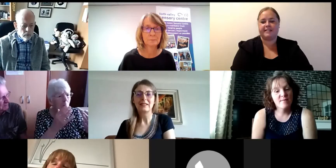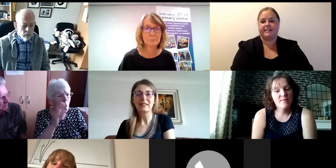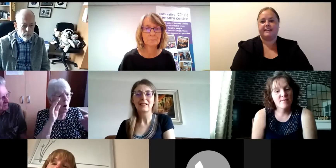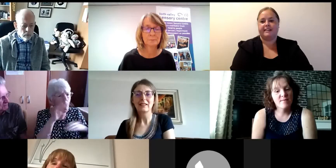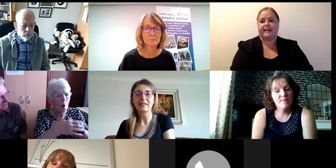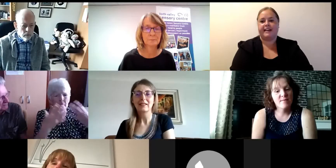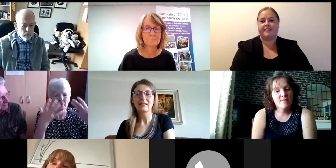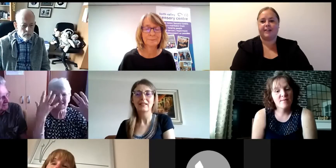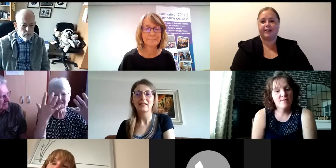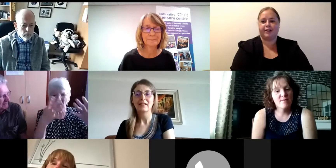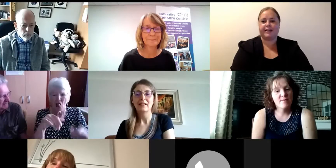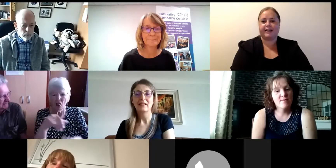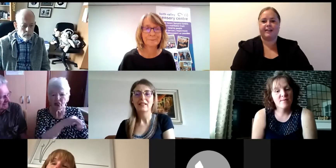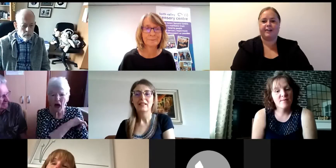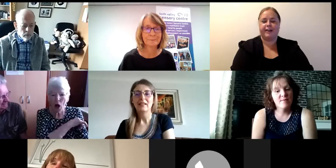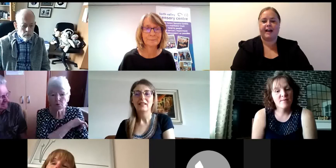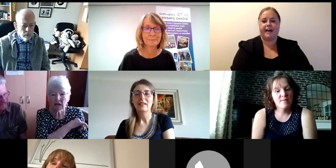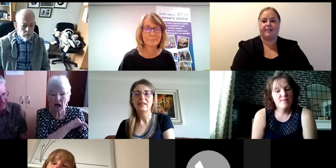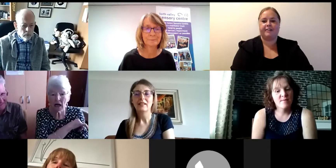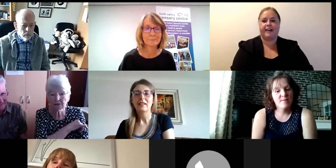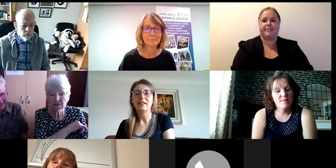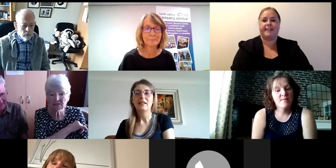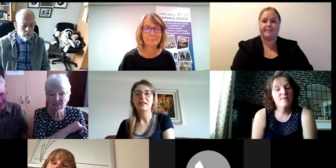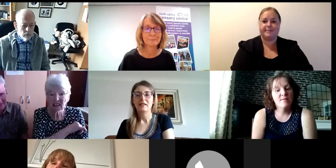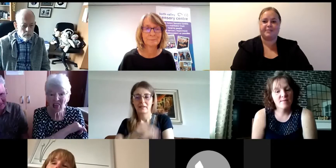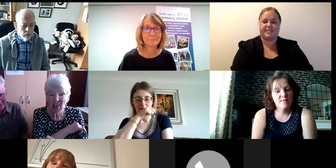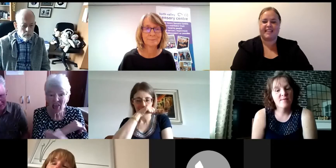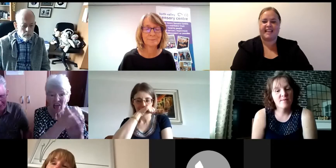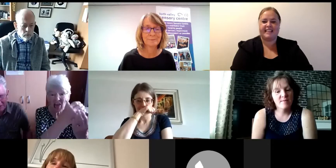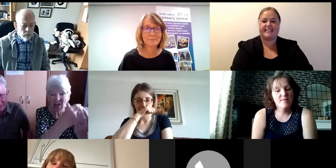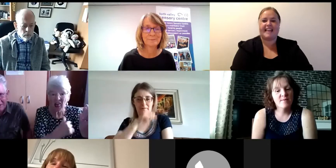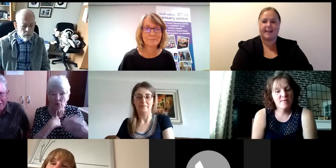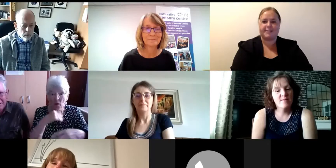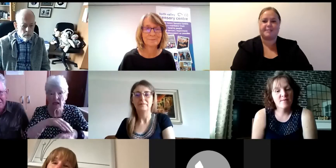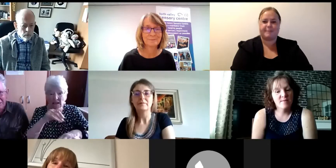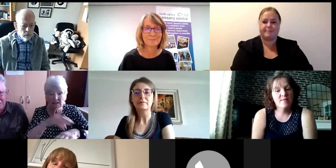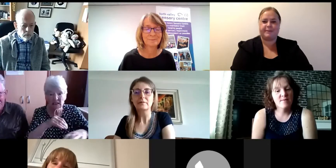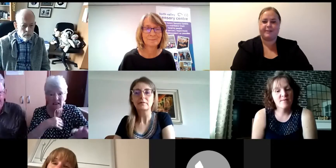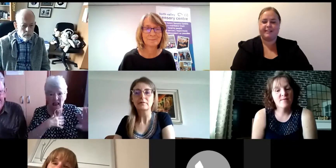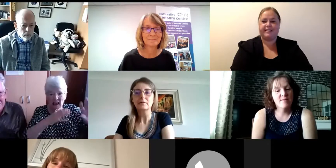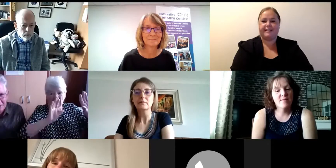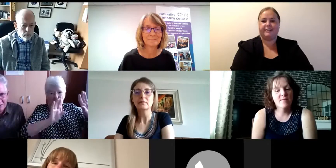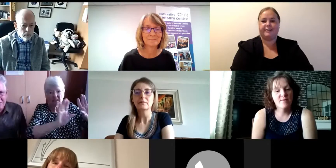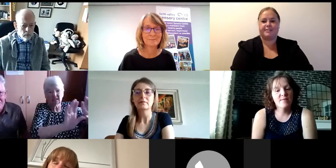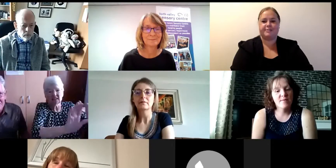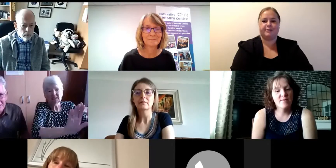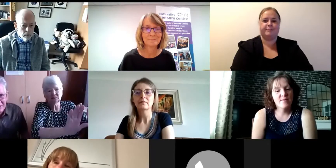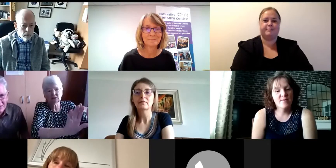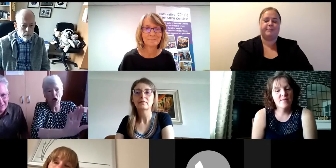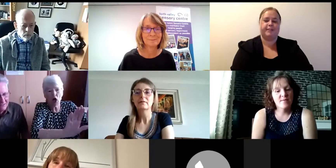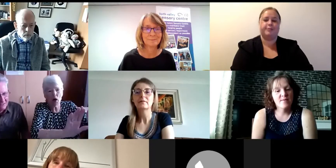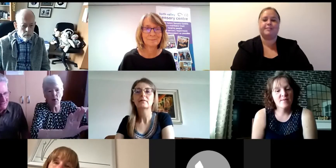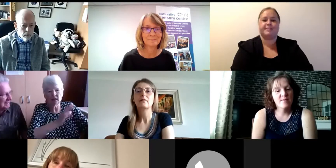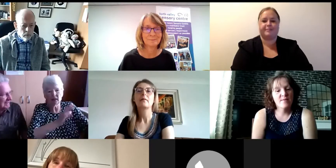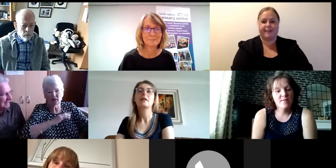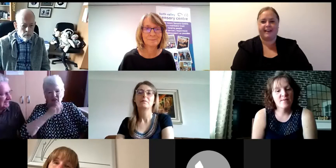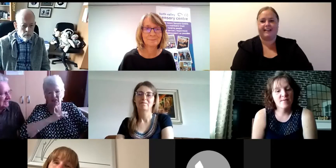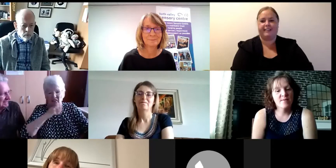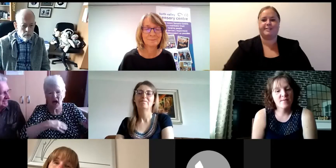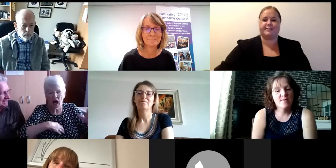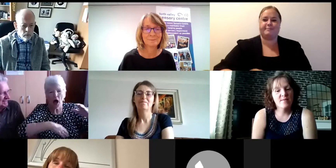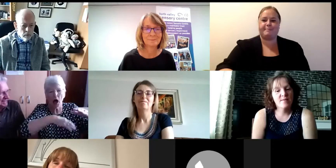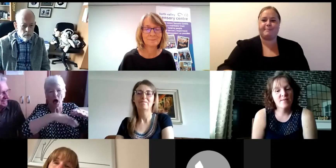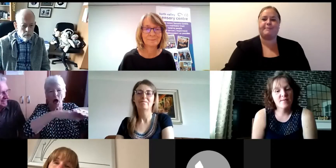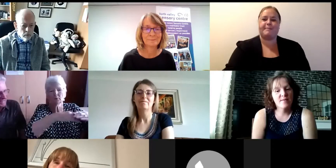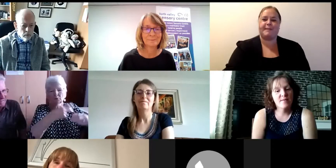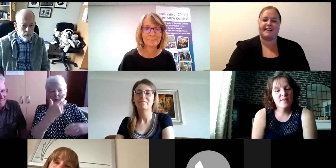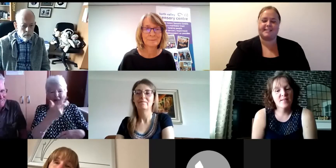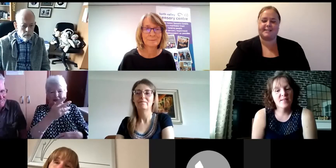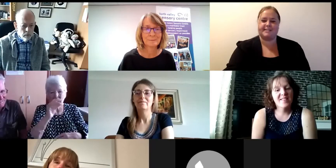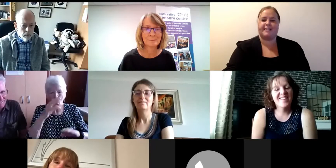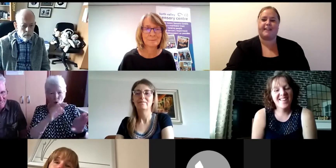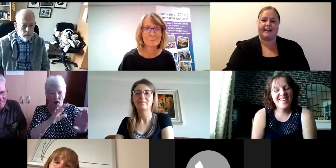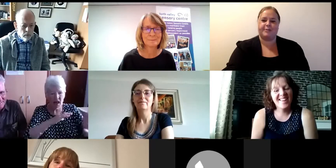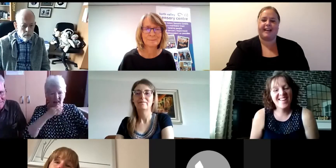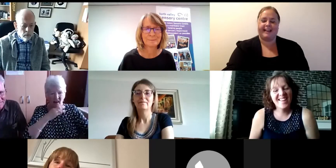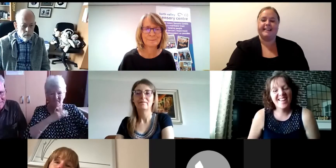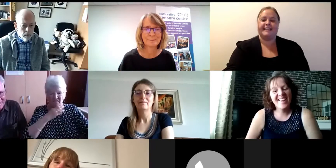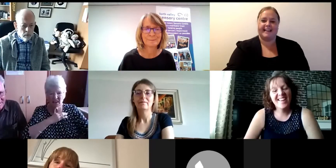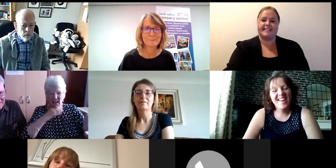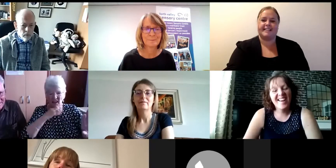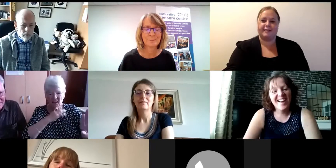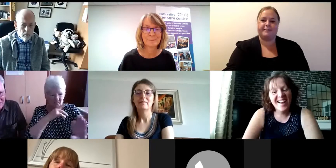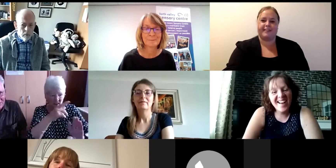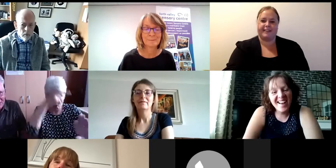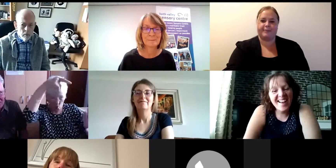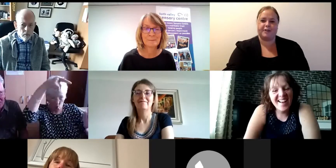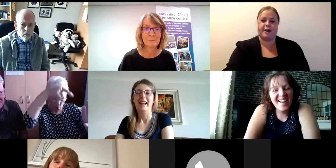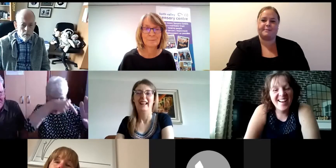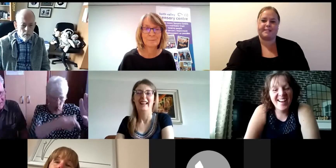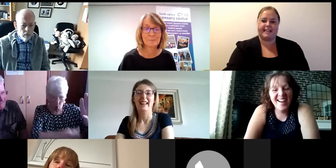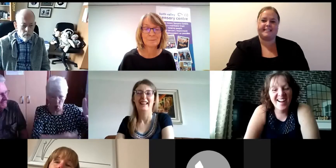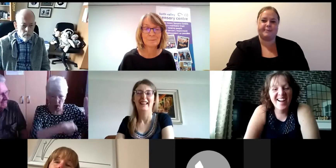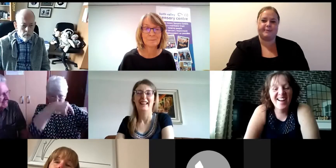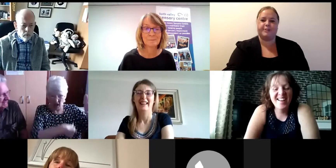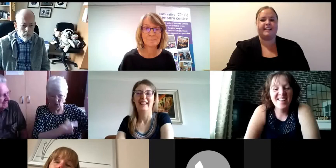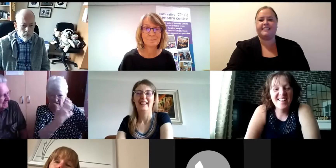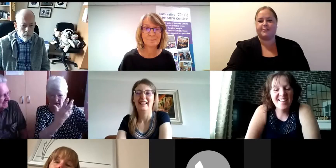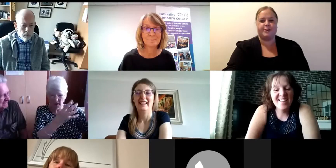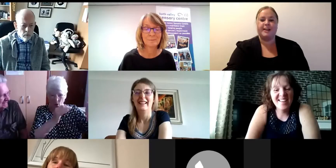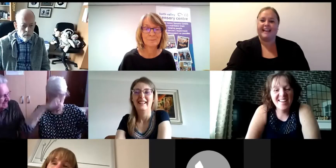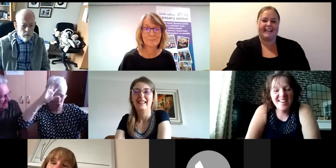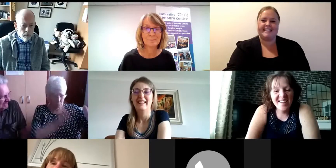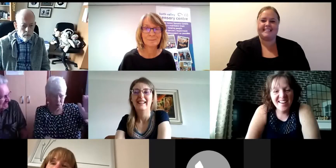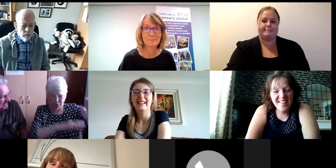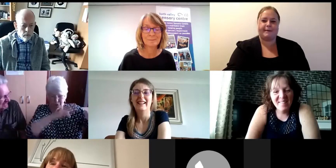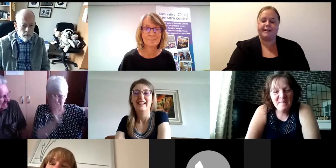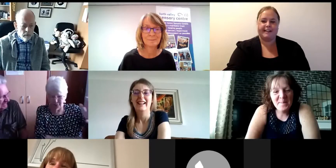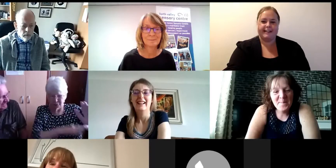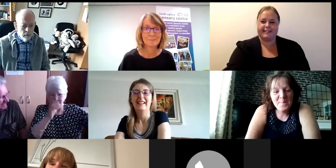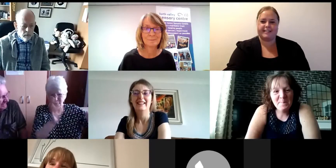My cousin was like no that's enough! We don't need to go any deeper into the family tree!